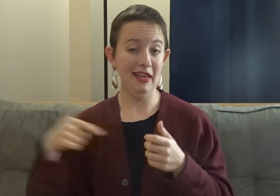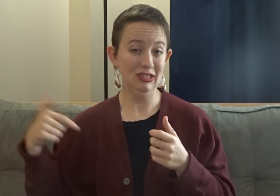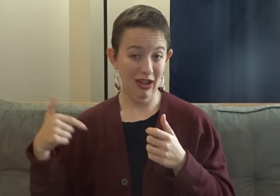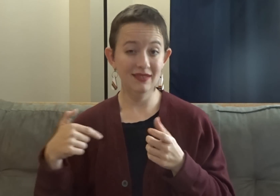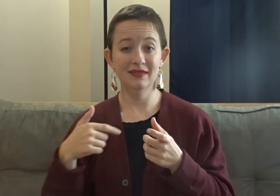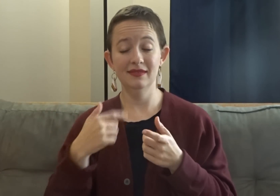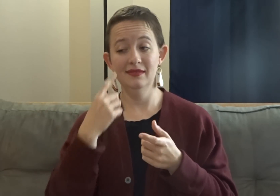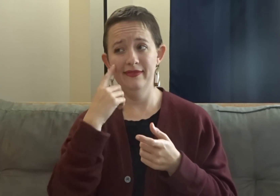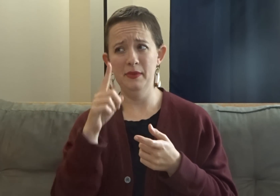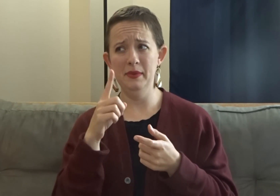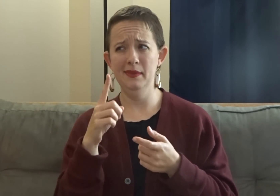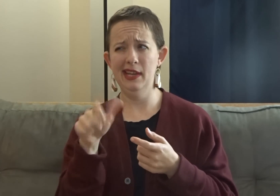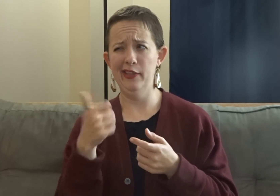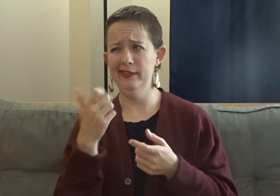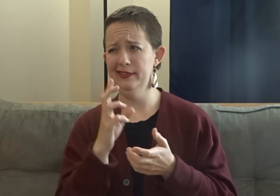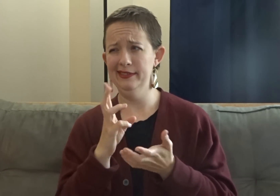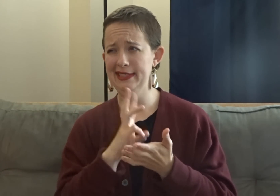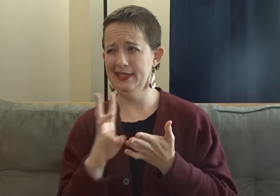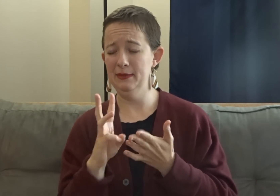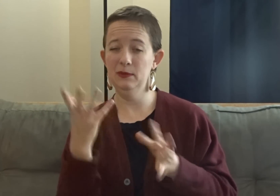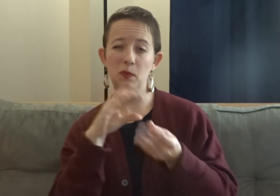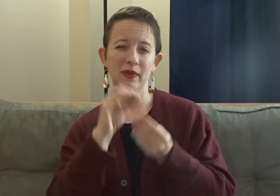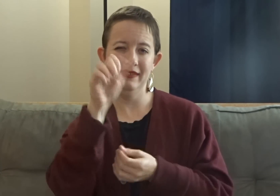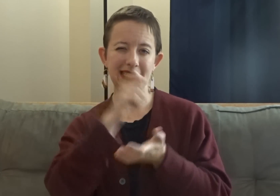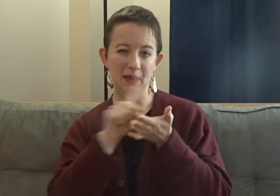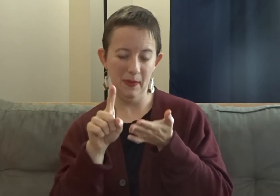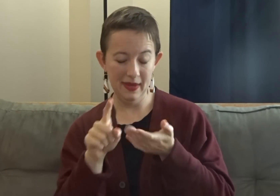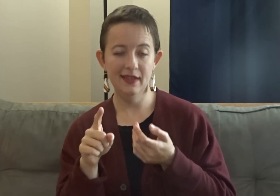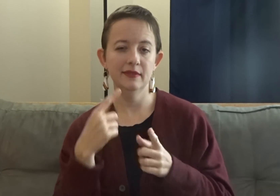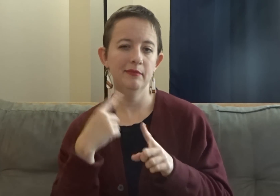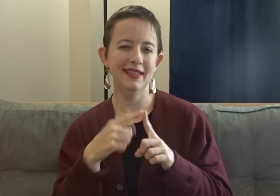I will continue with my shots for I think another six weeks. So a total of ten weeks.